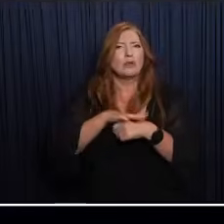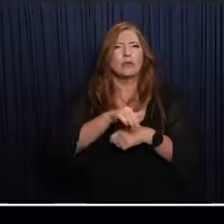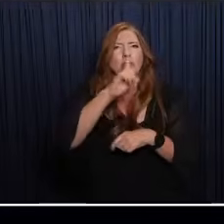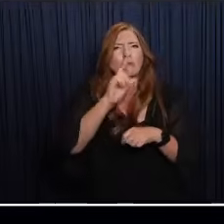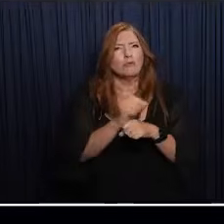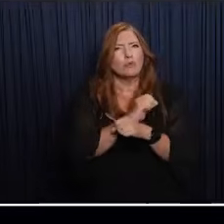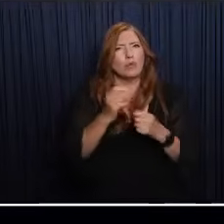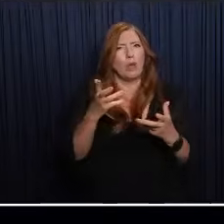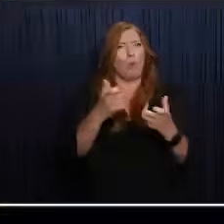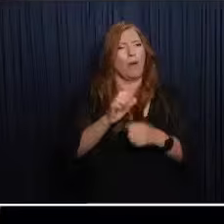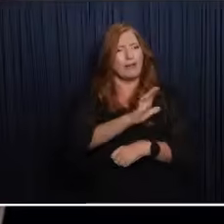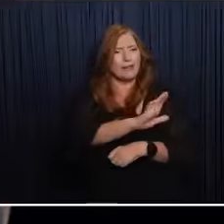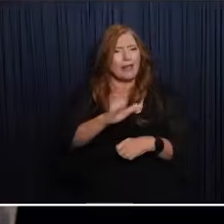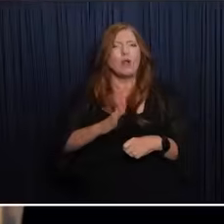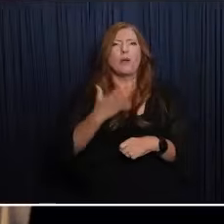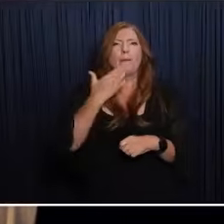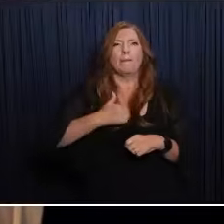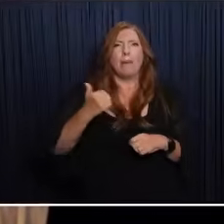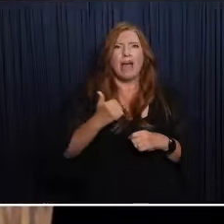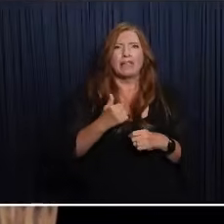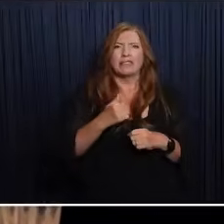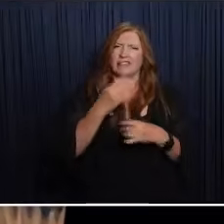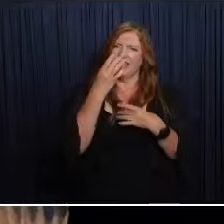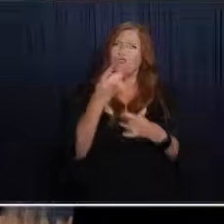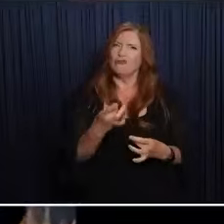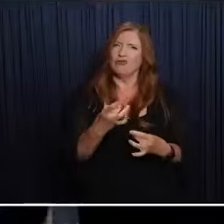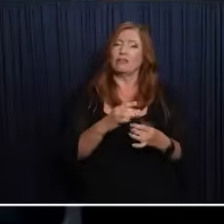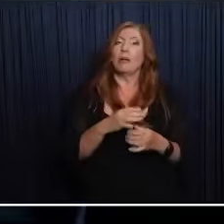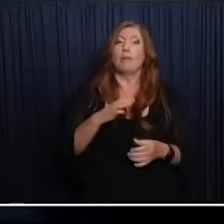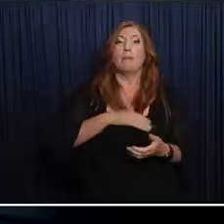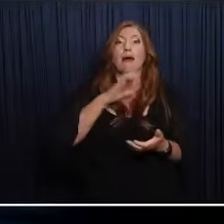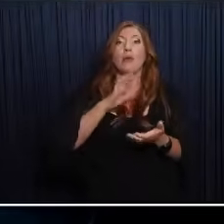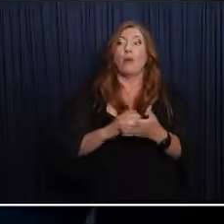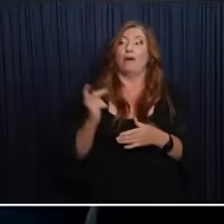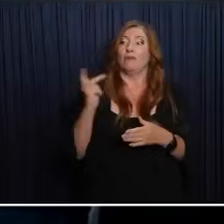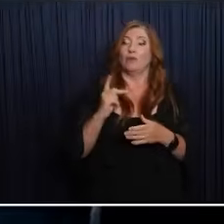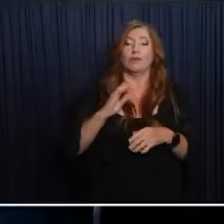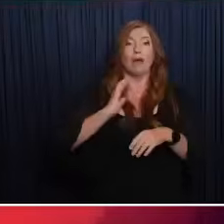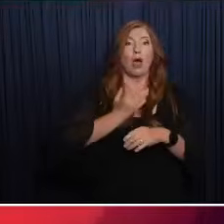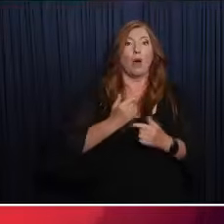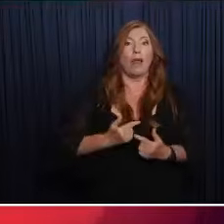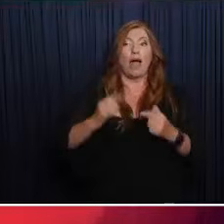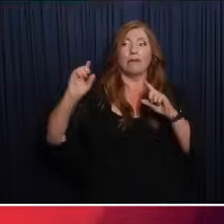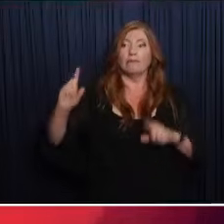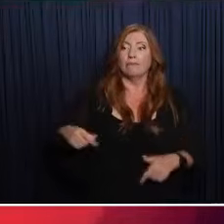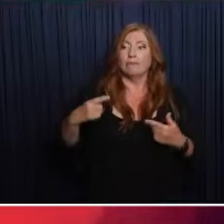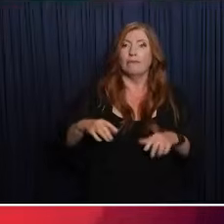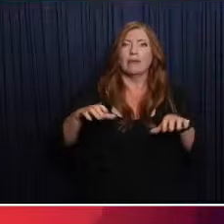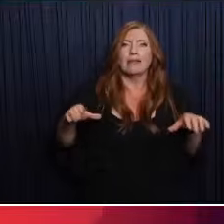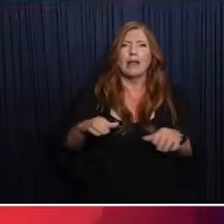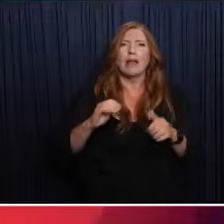QUESTION TO YOU HOW DO YOU CONVINCE THE RESIDENTS OF THIS DISTRICT YOU TRULY HAVE THEIR